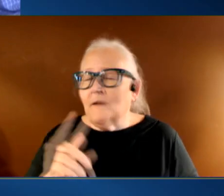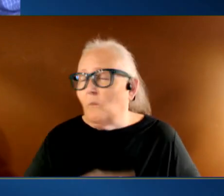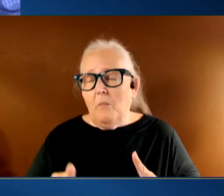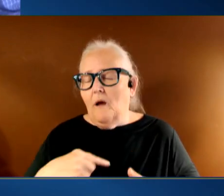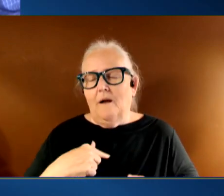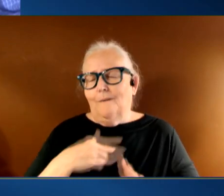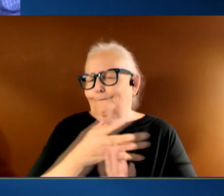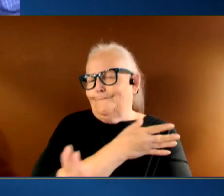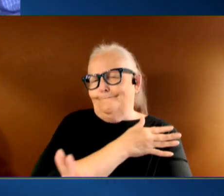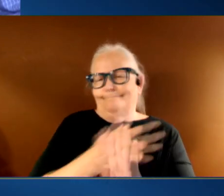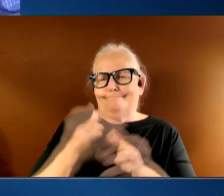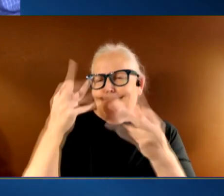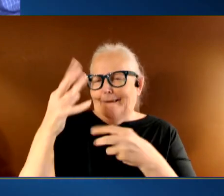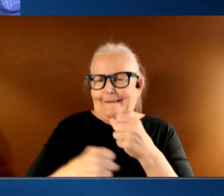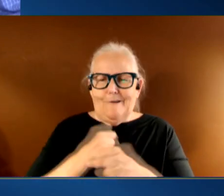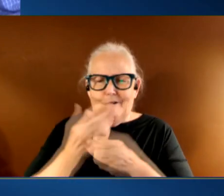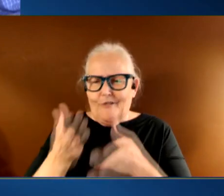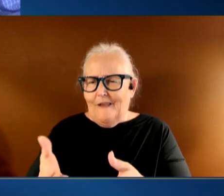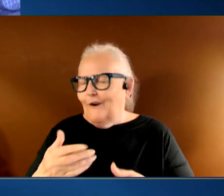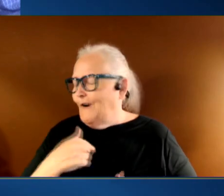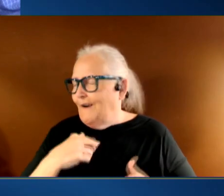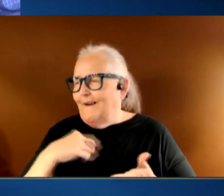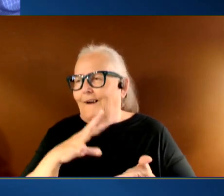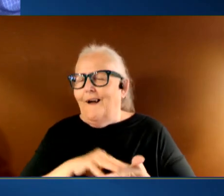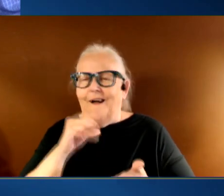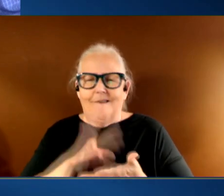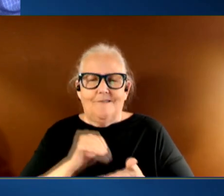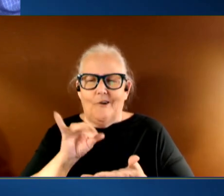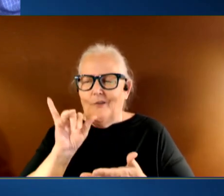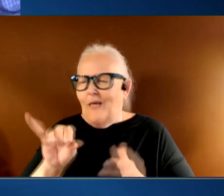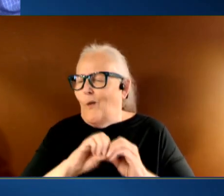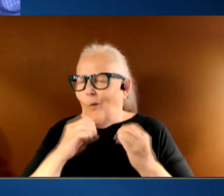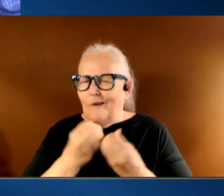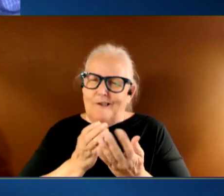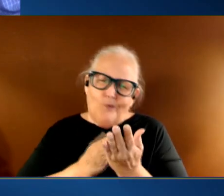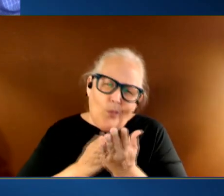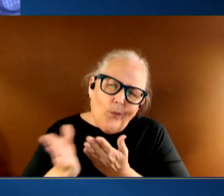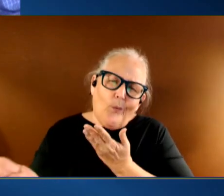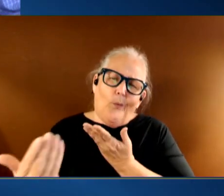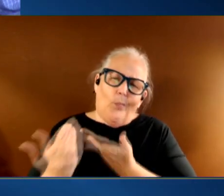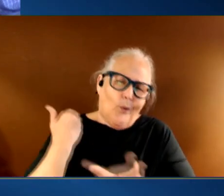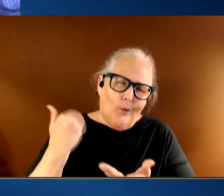So, I learned every inch of that organization I could tell you what's going on with my eyes